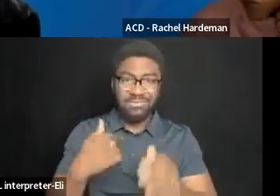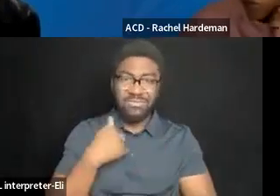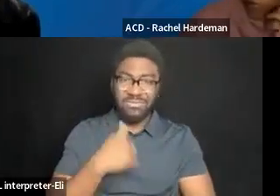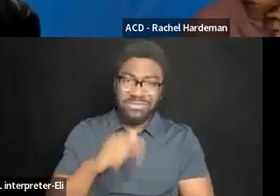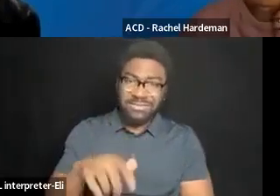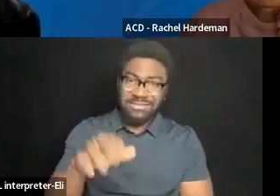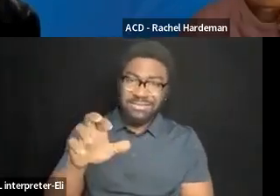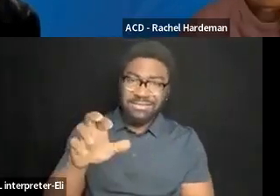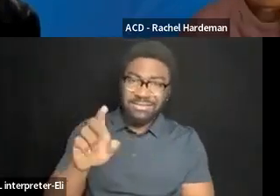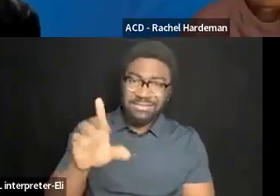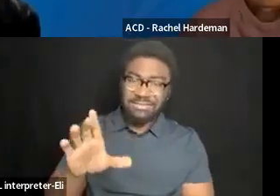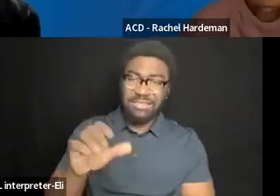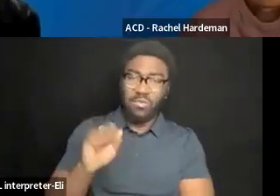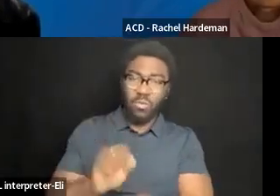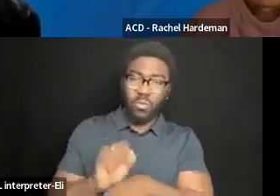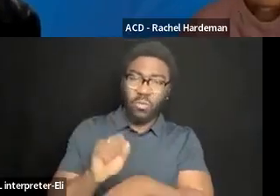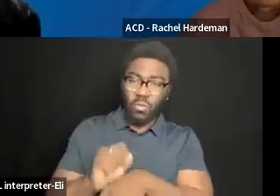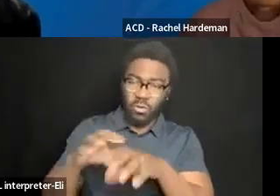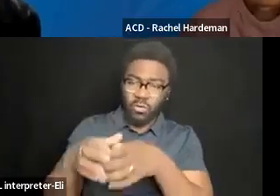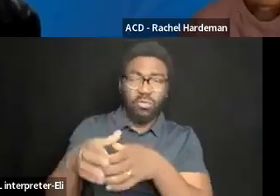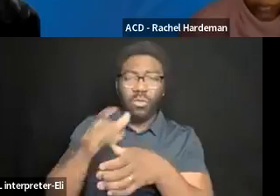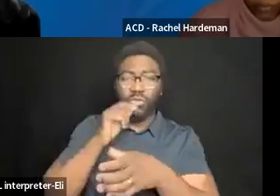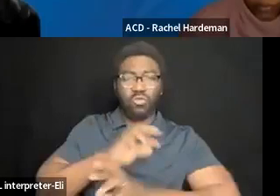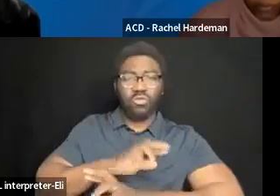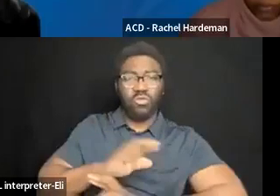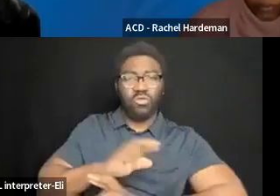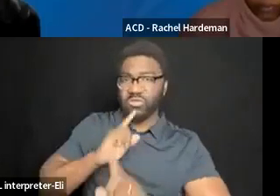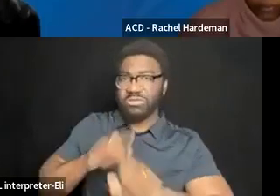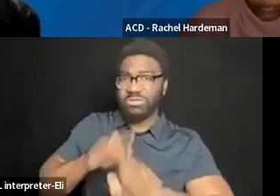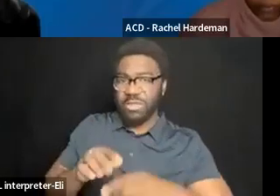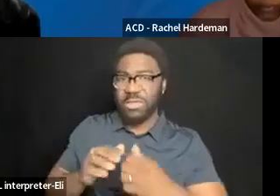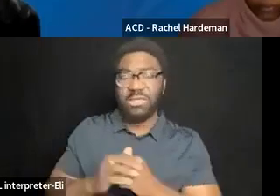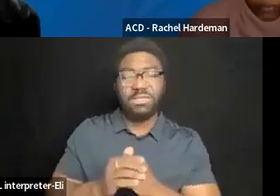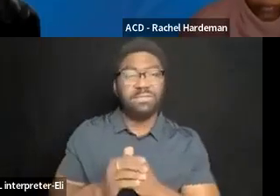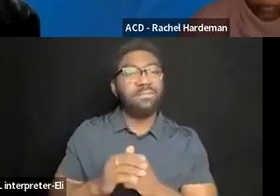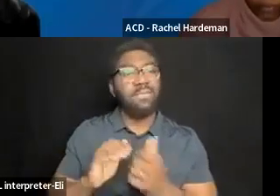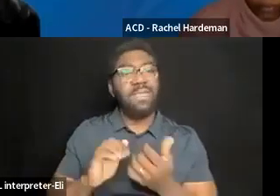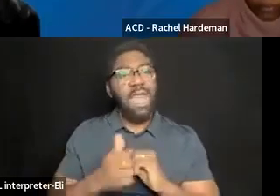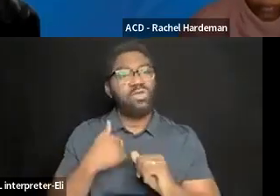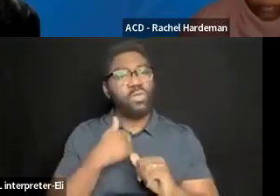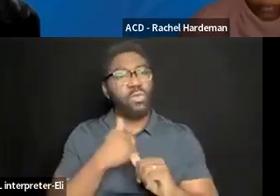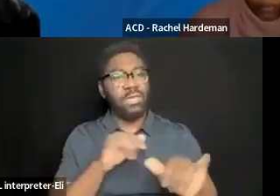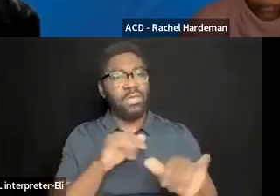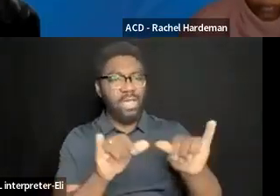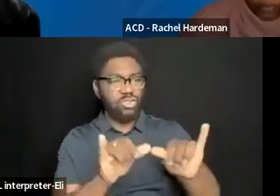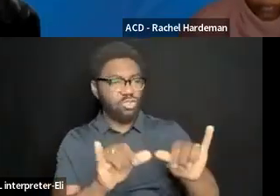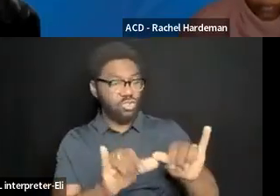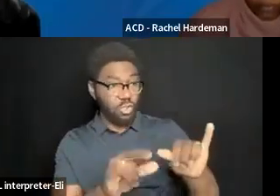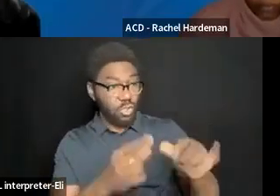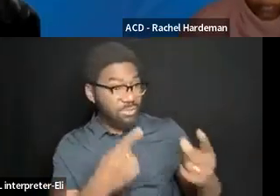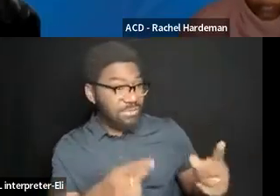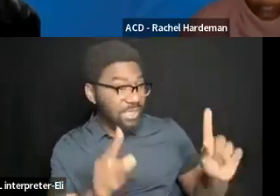It is how we are organizing our performance metrics, where they're no longer going to be --